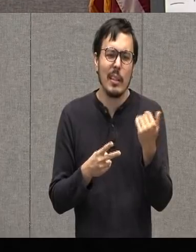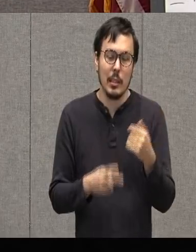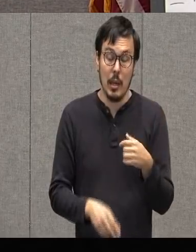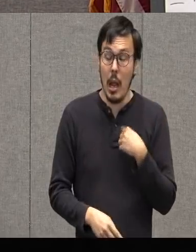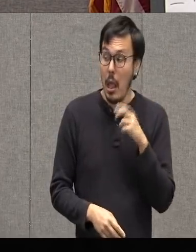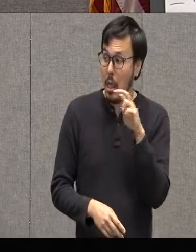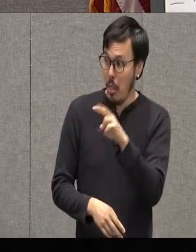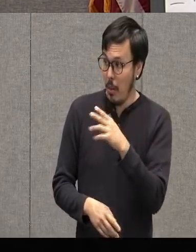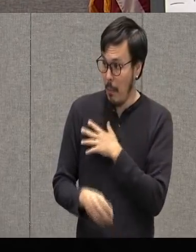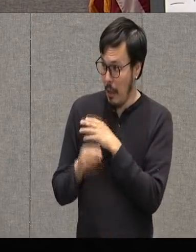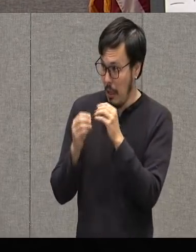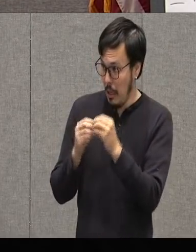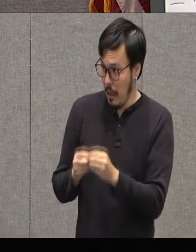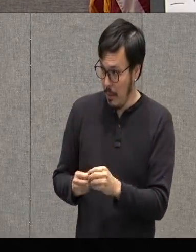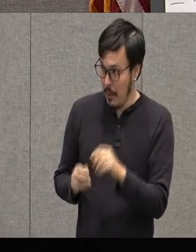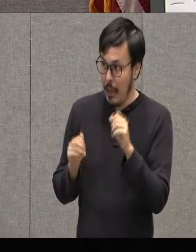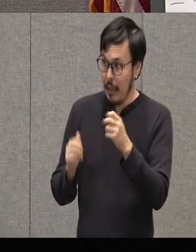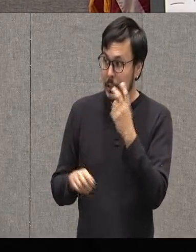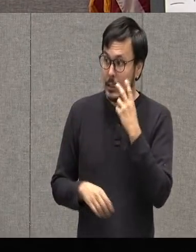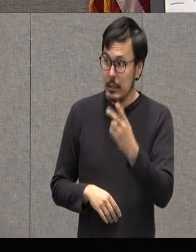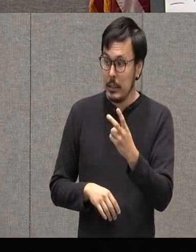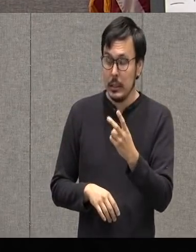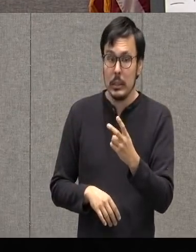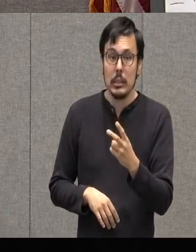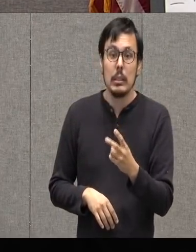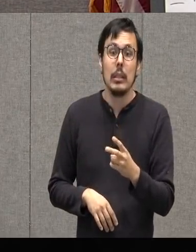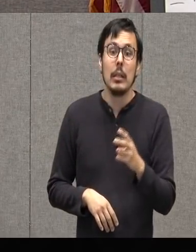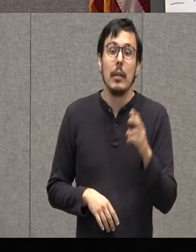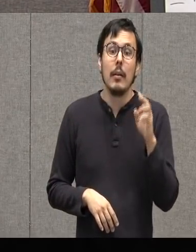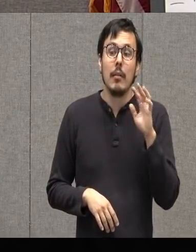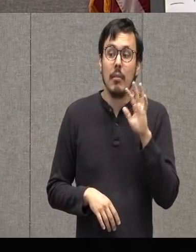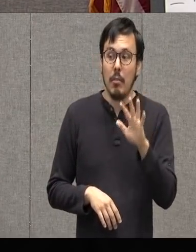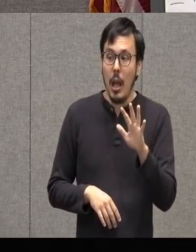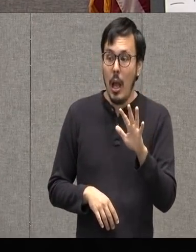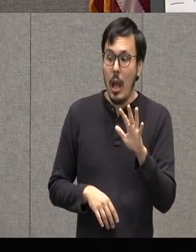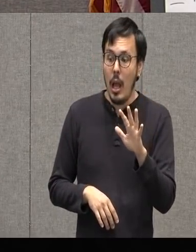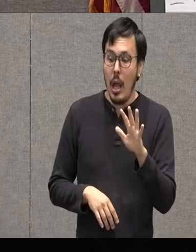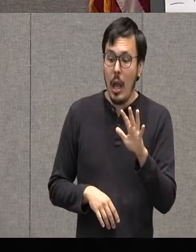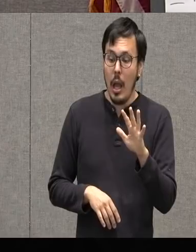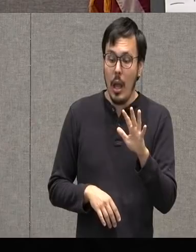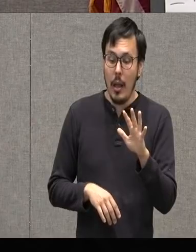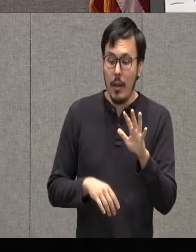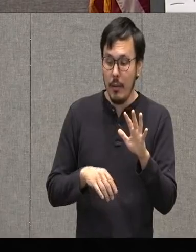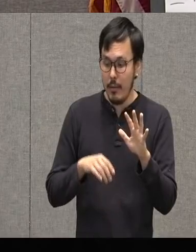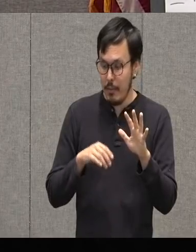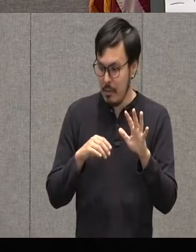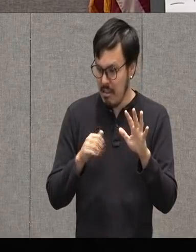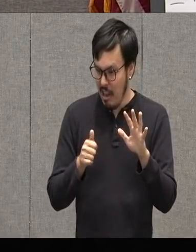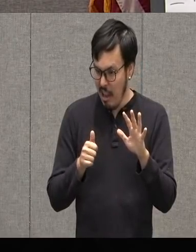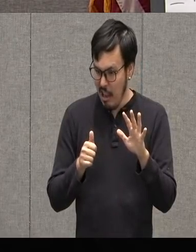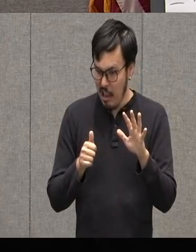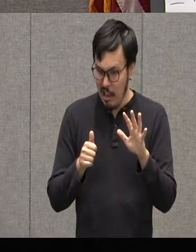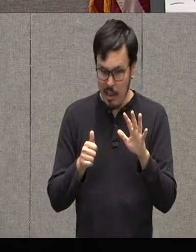I can see five, 10, and five more. Should we try that one?